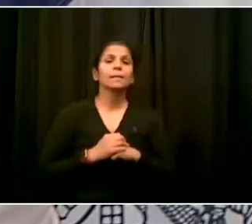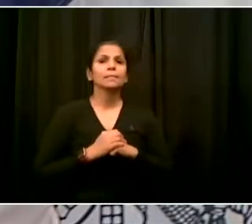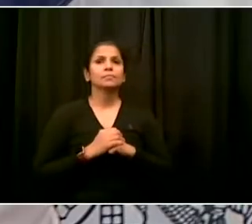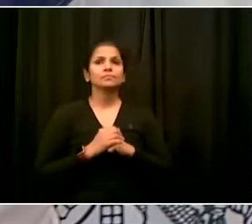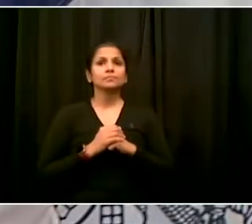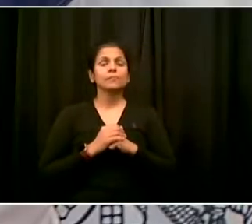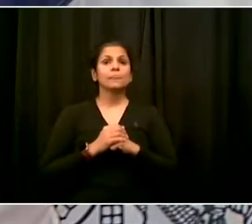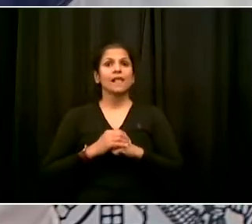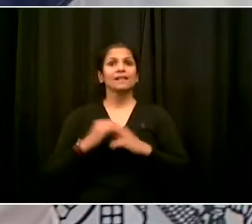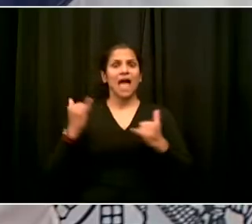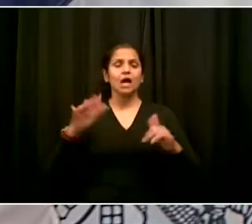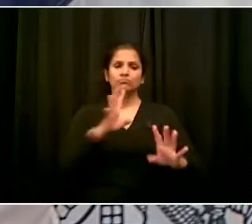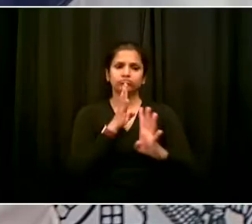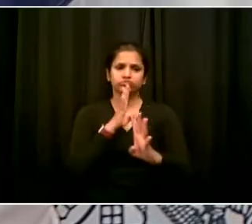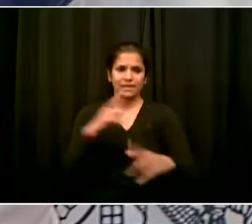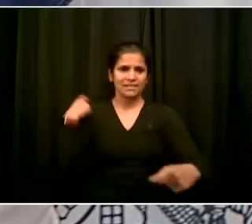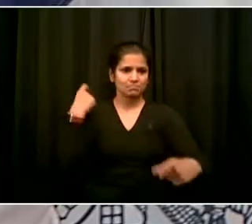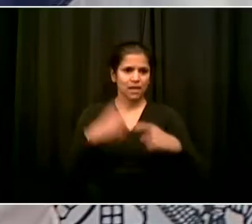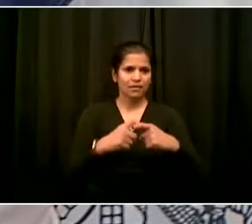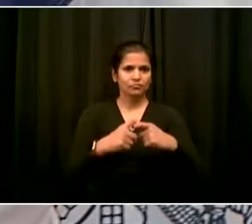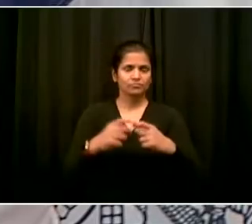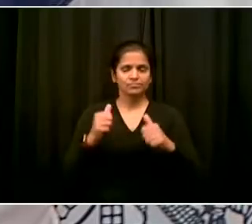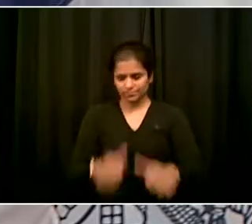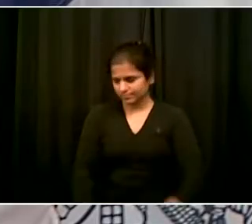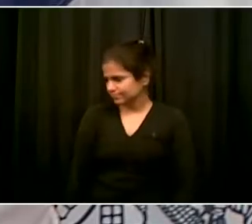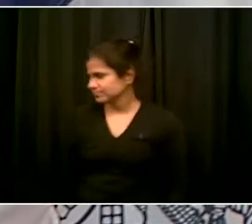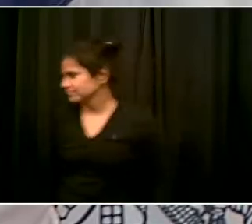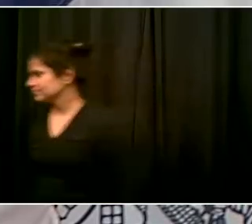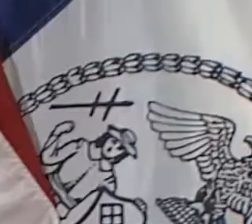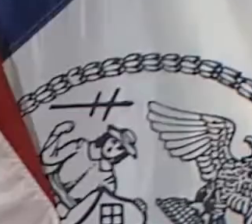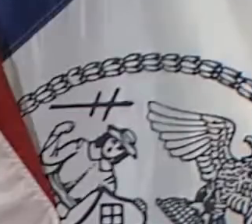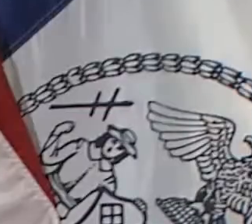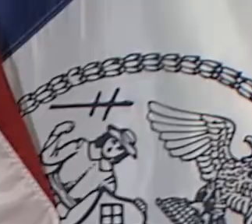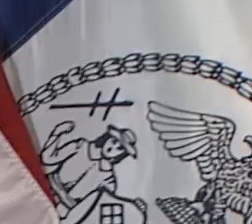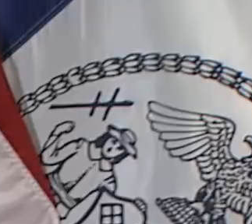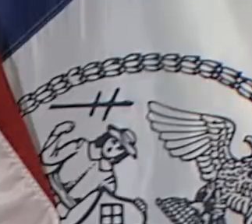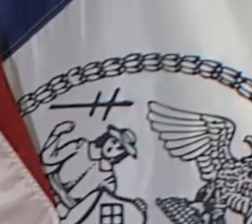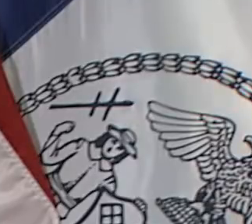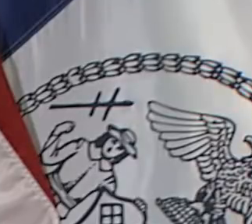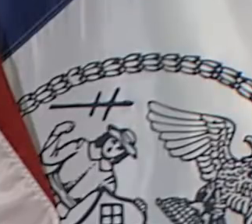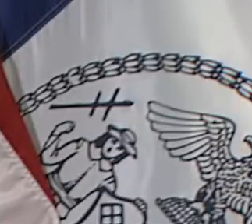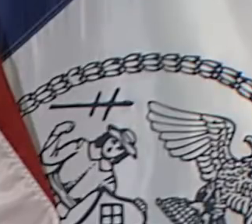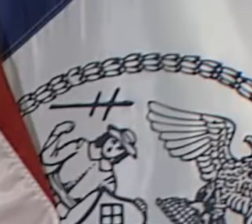LET ME DO A A FEW WORDS IN